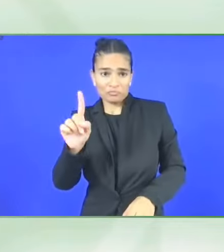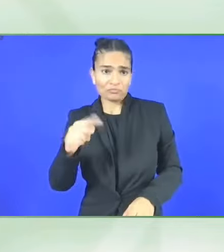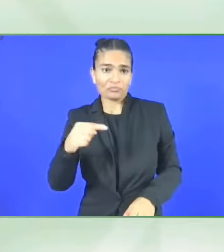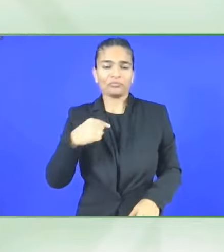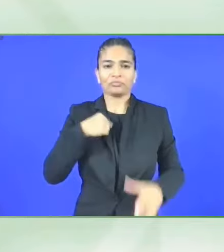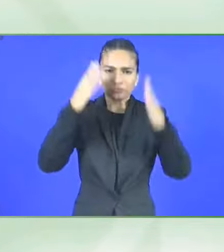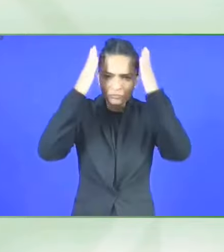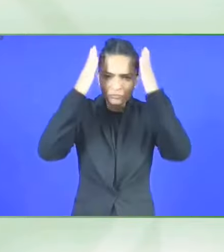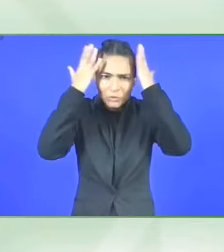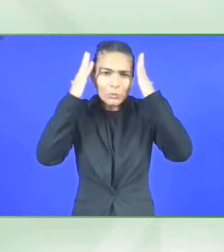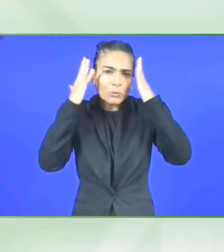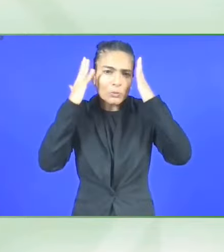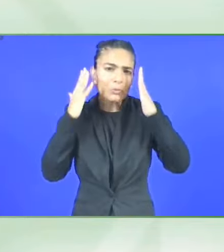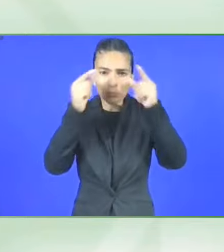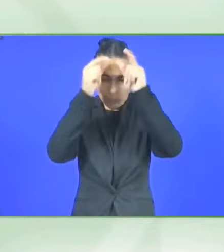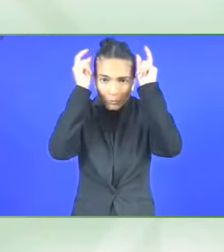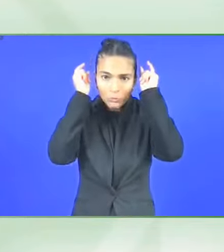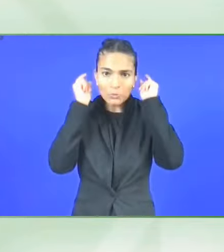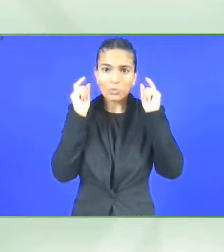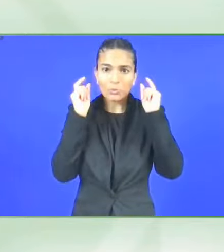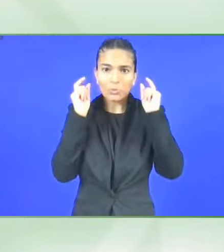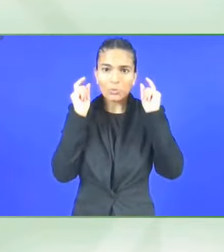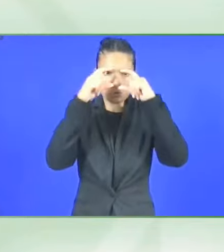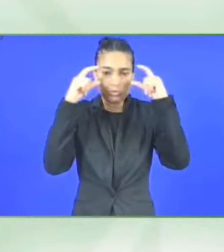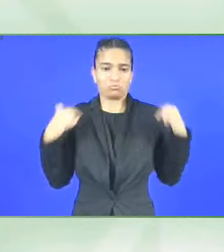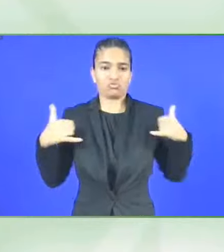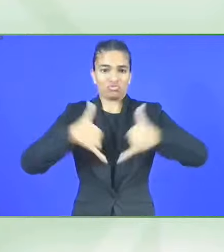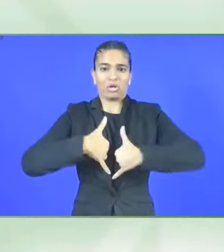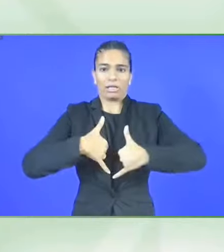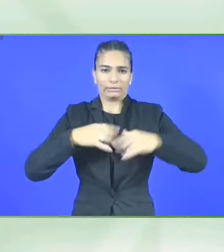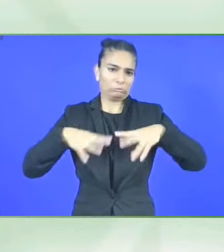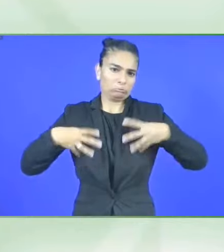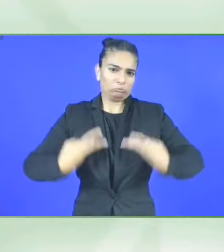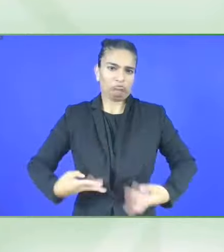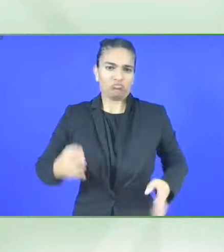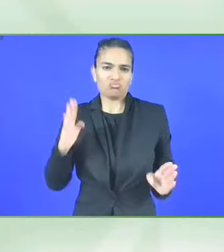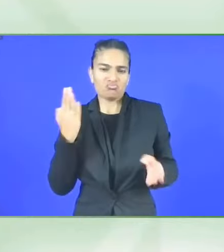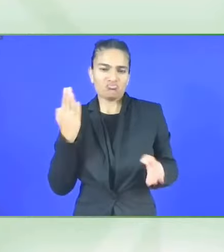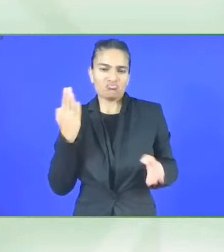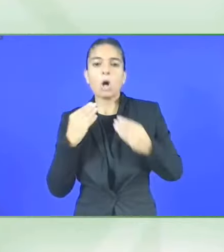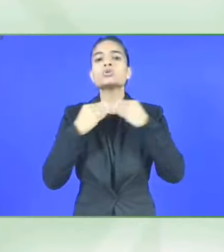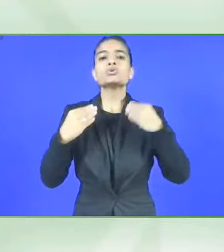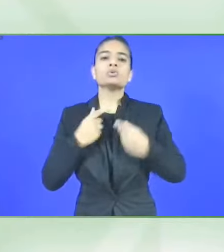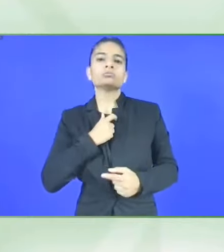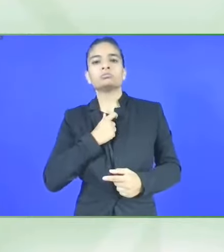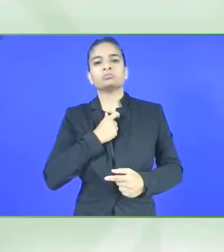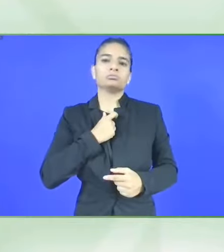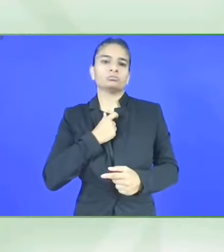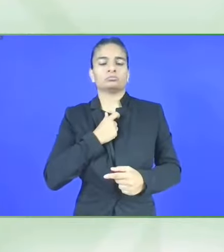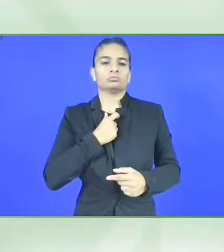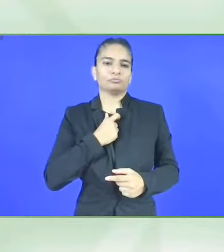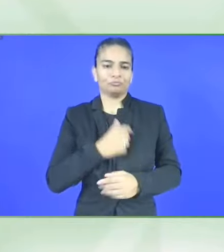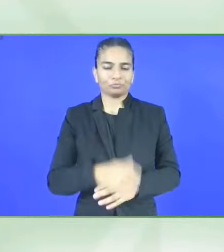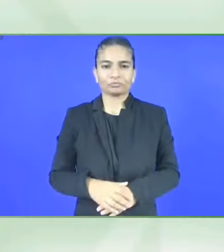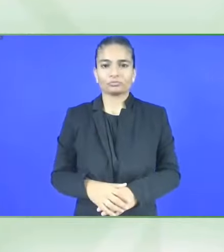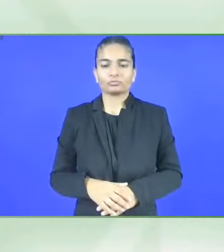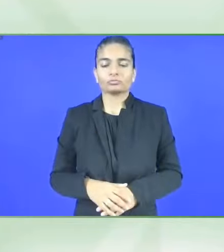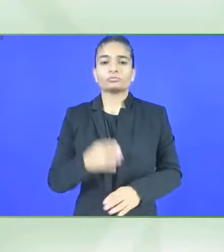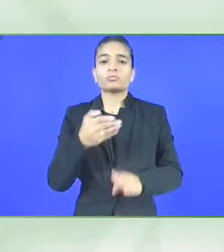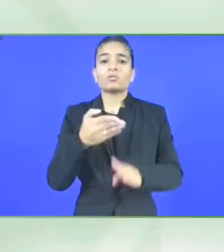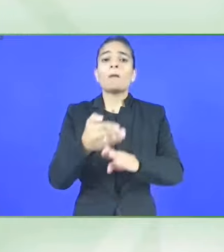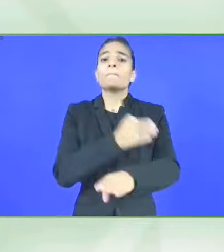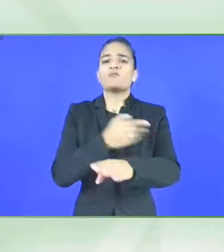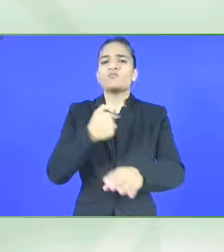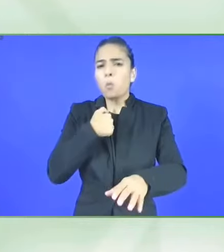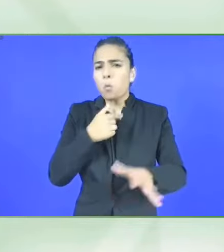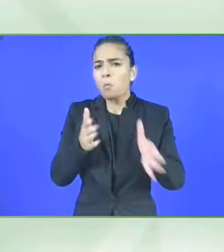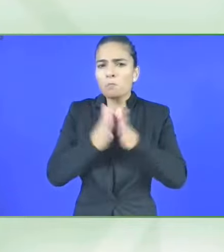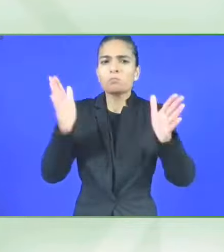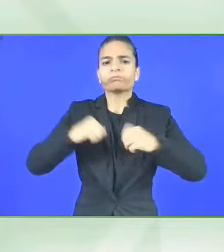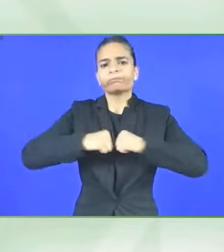I have been checking the zero project conference for some years now.